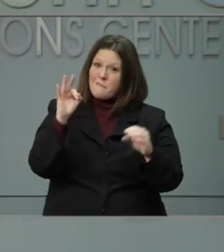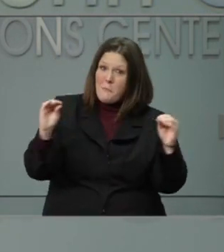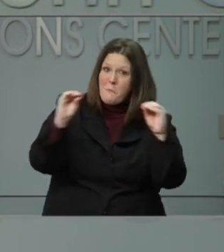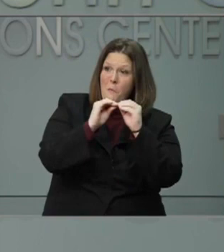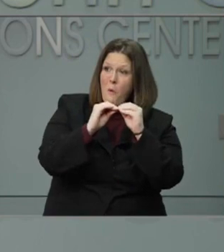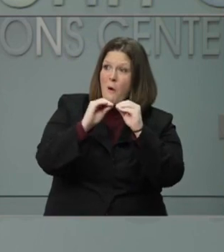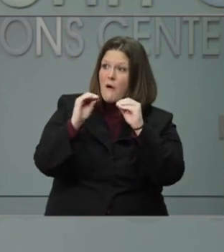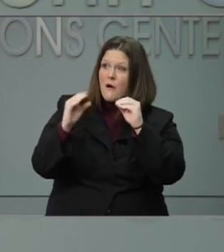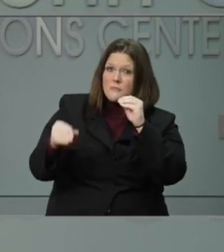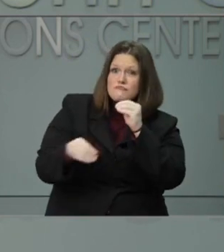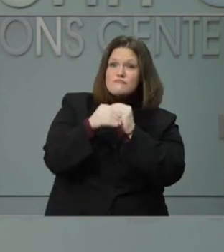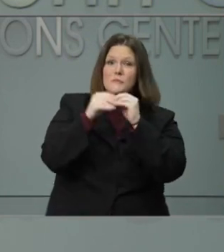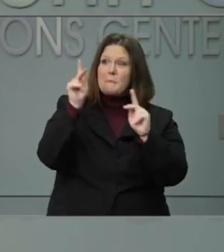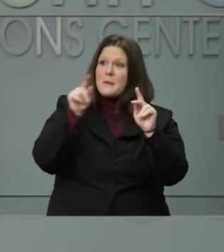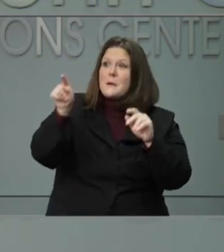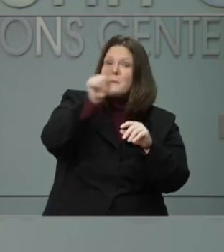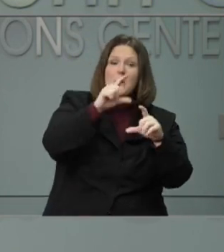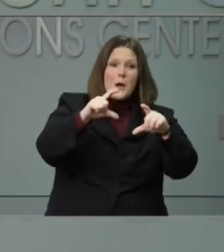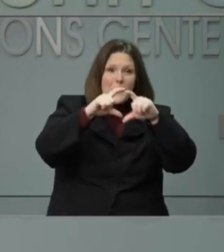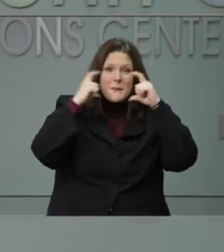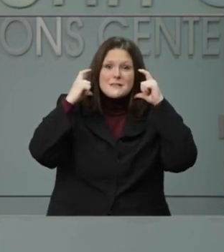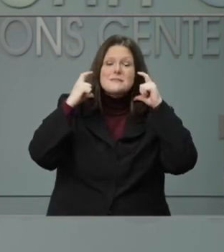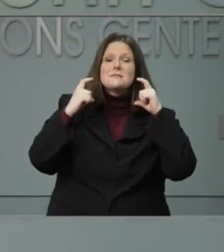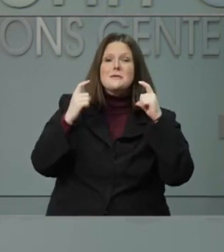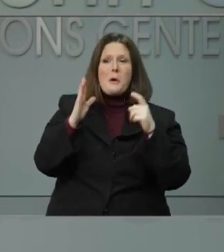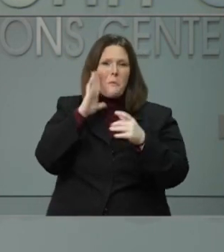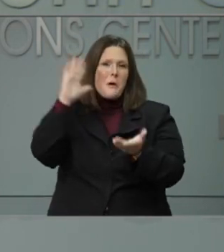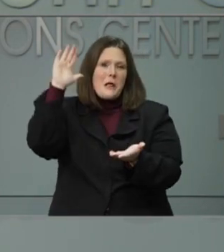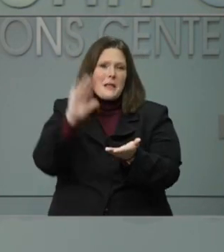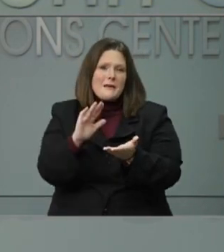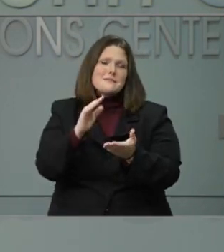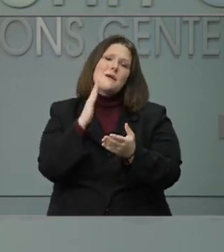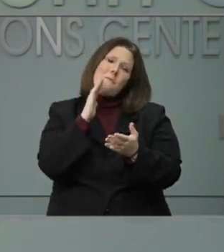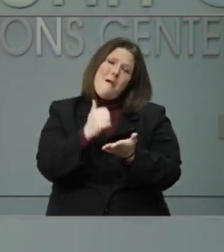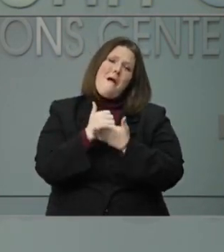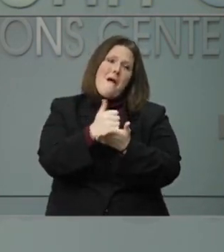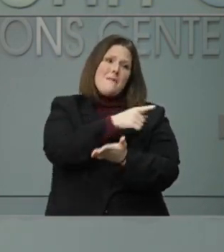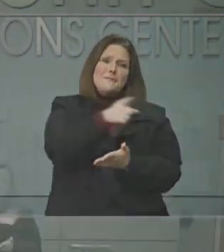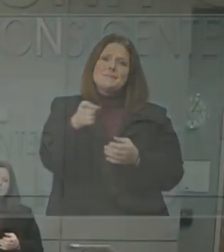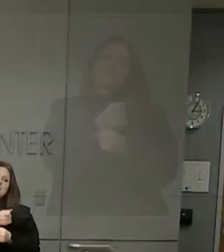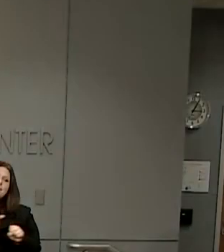IF MORE OF US WILL JOIN, YOU CAN HELP OUR ECONOMY RECOVER AND SAVE LIVES. RIGHT NOW, I WOULD LIKE TO ASK